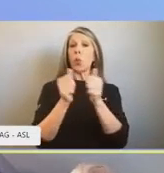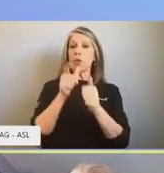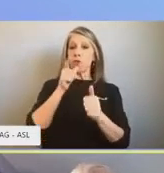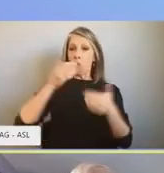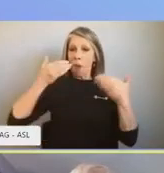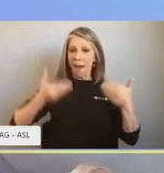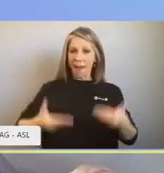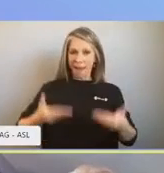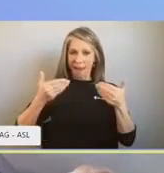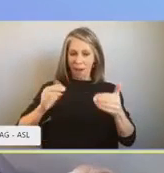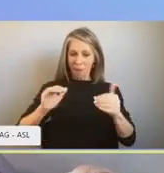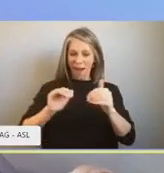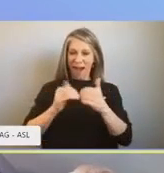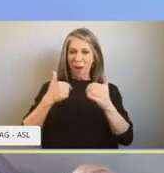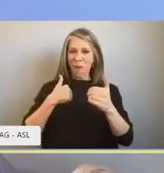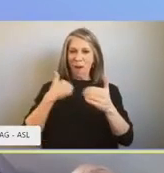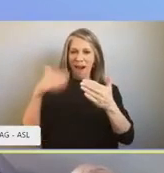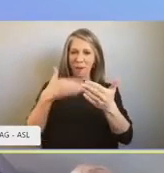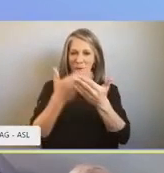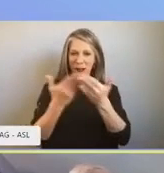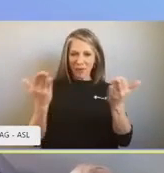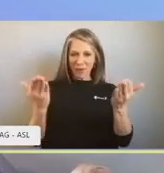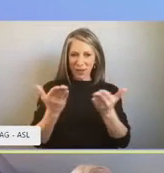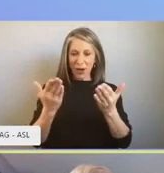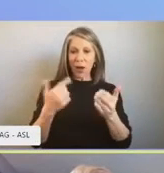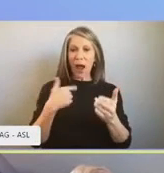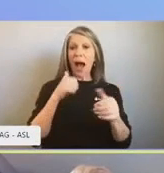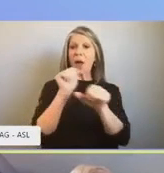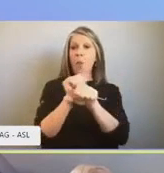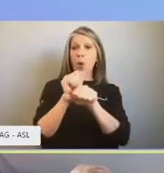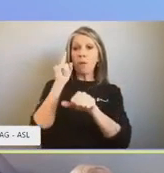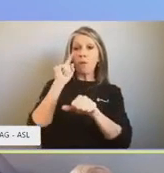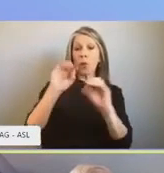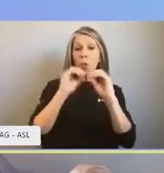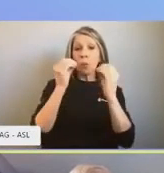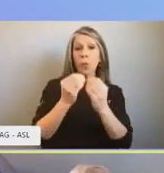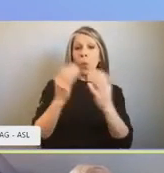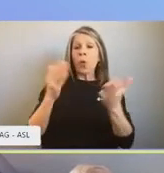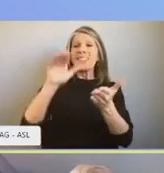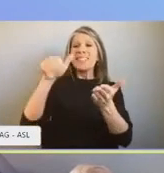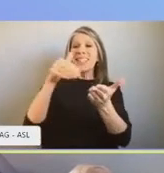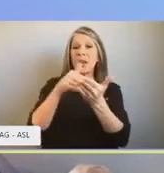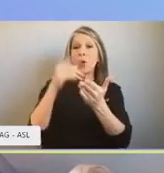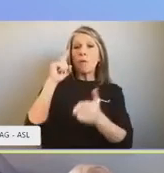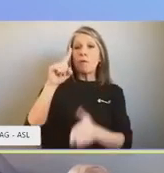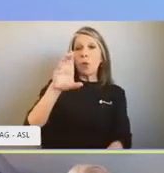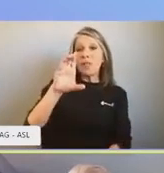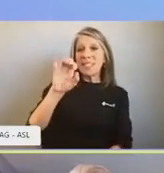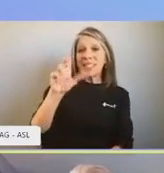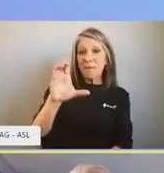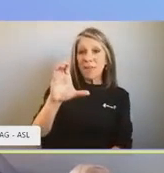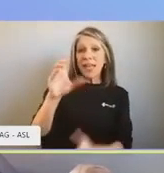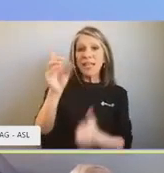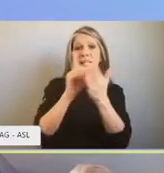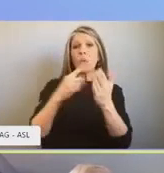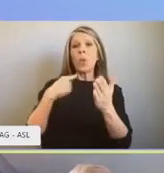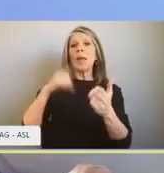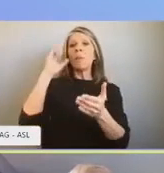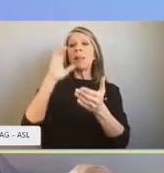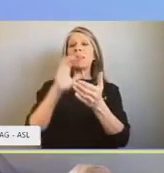should be now visible. OK. So I'm going to little bit start with a of who I am and how